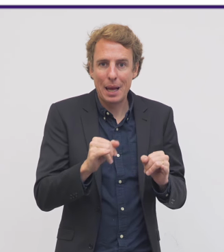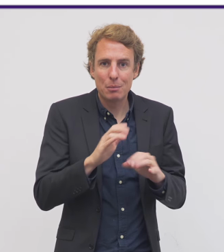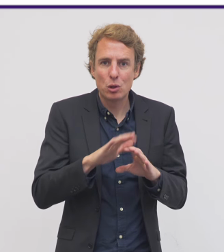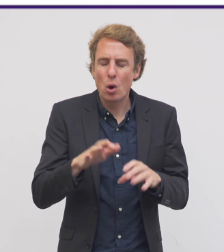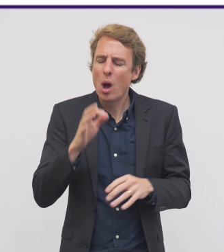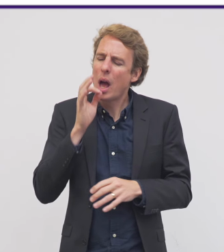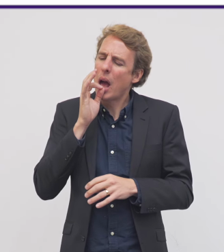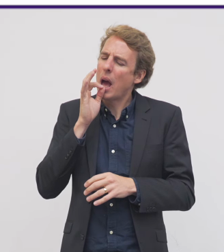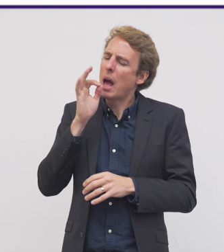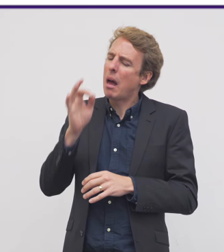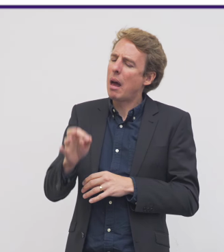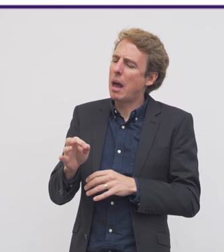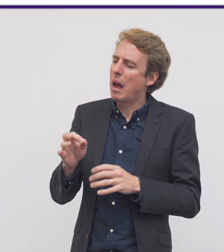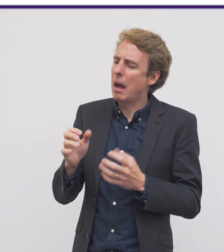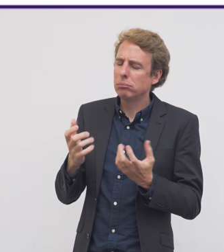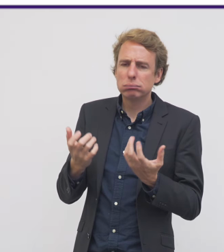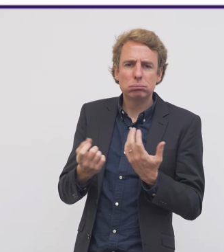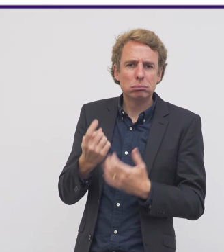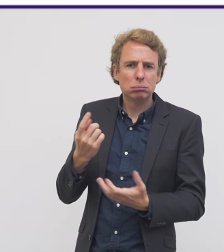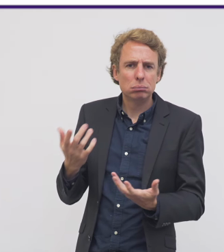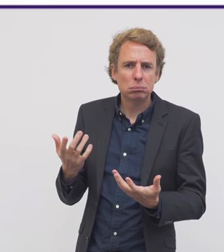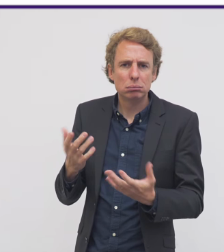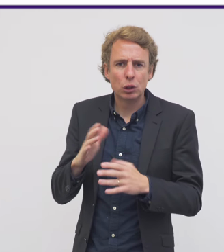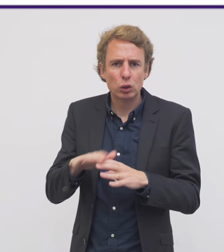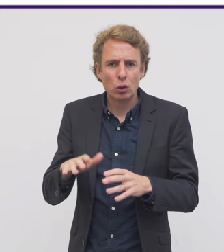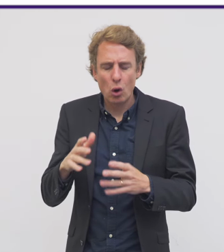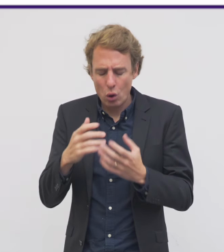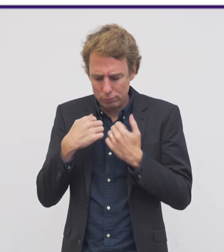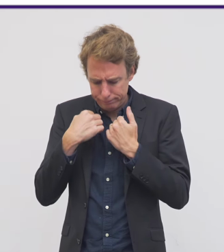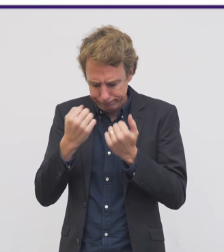instead of doing introspection, because what we need is feedback.